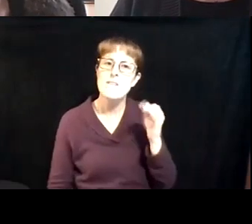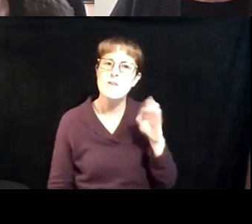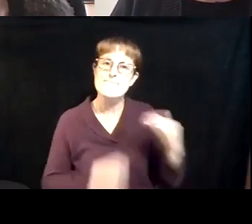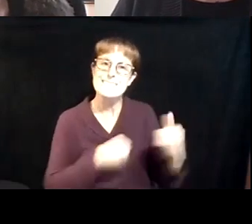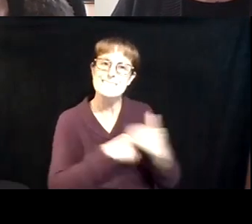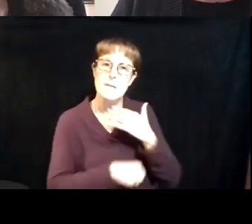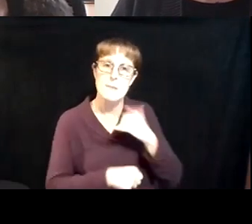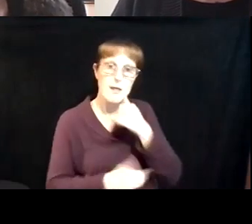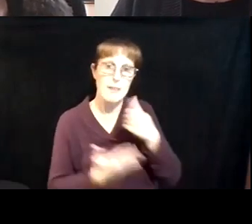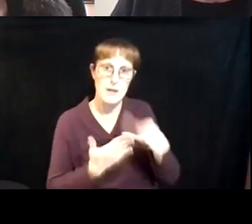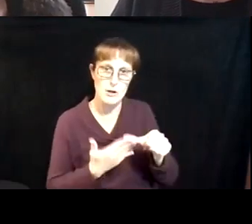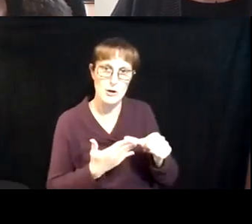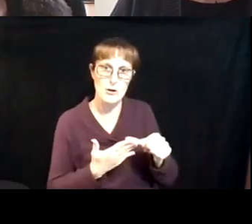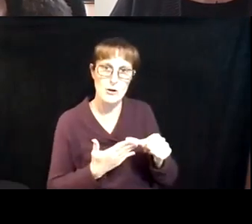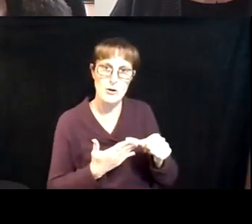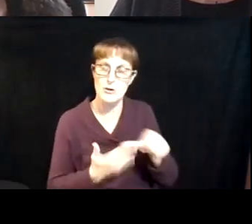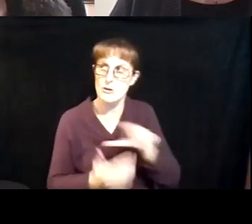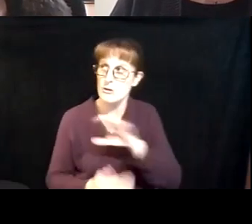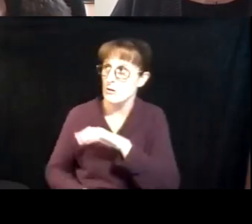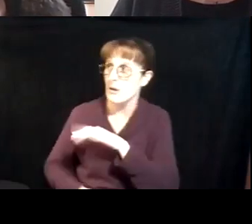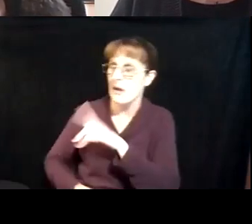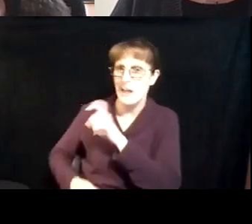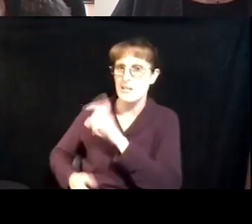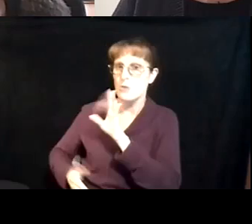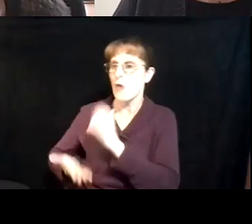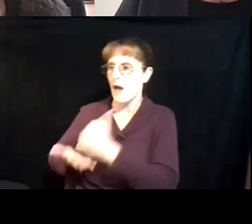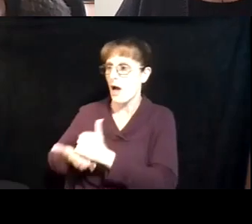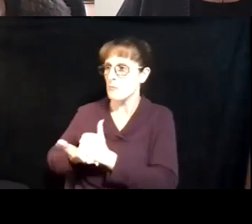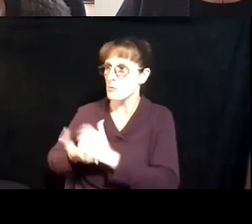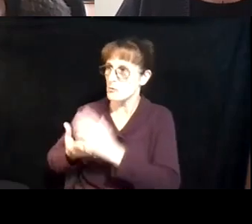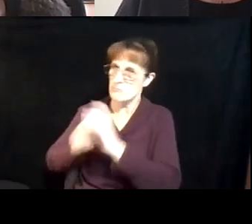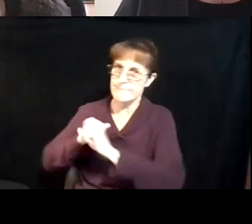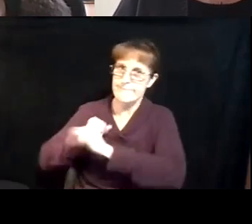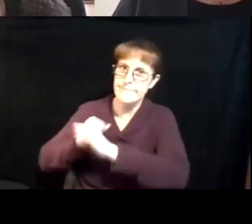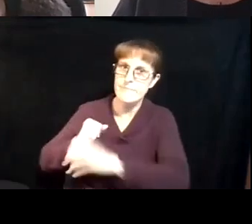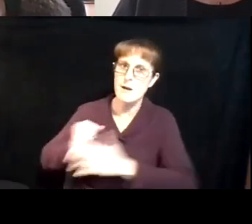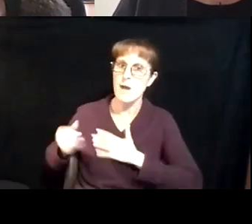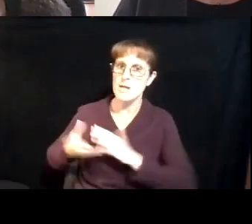"I'd like your help to get the story out but I'd like to remain anonymous."